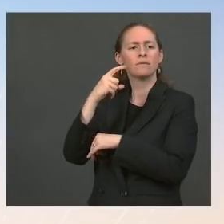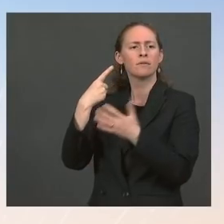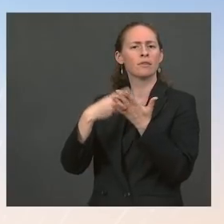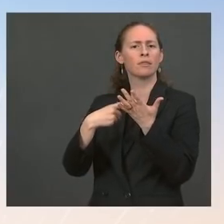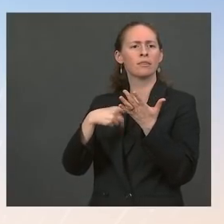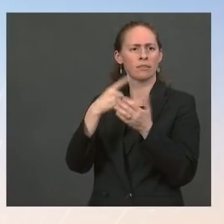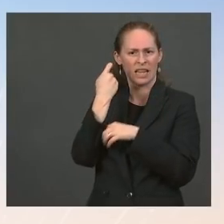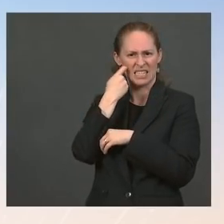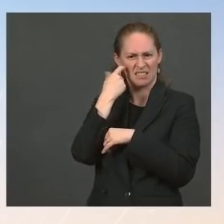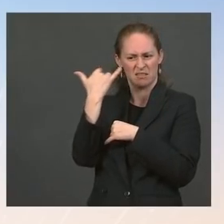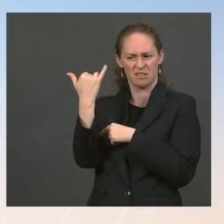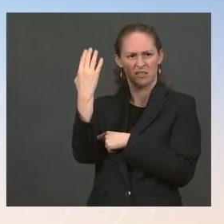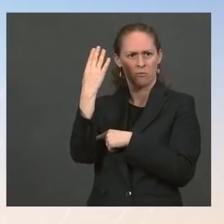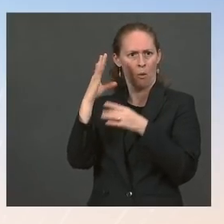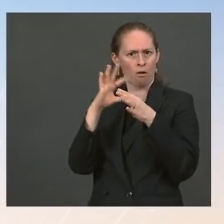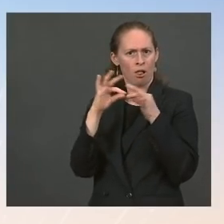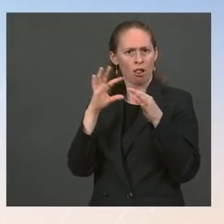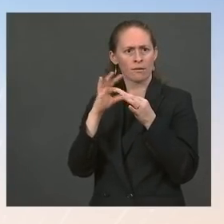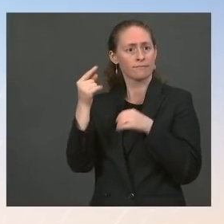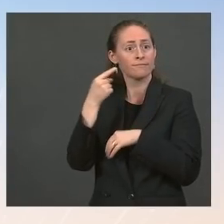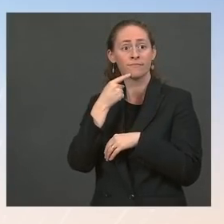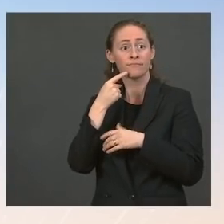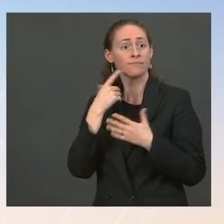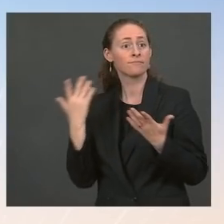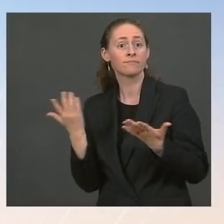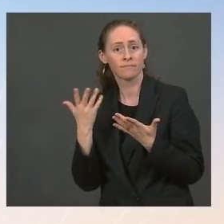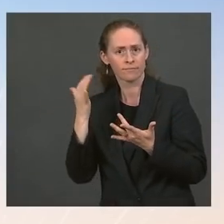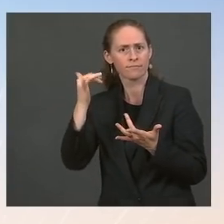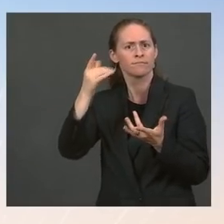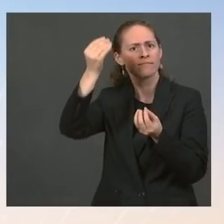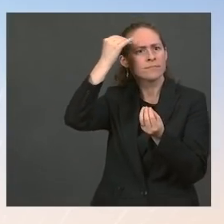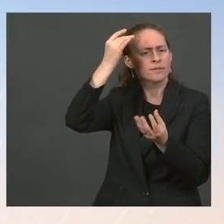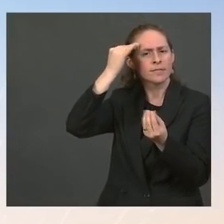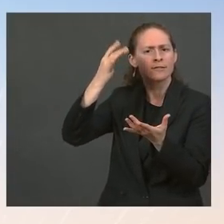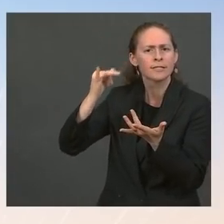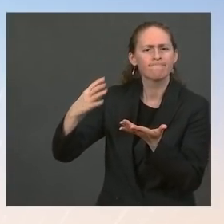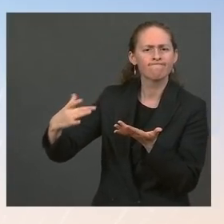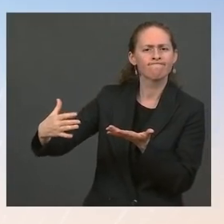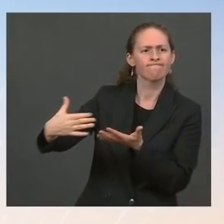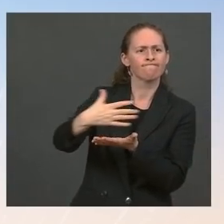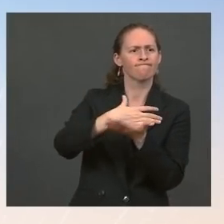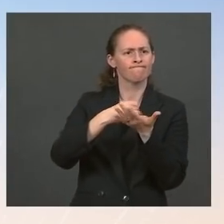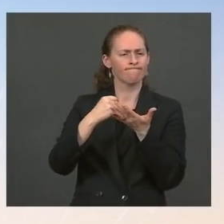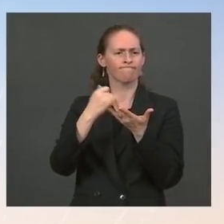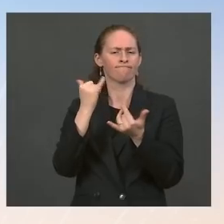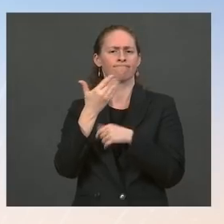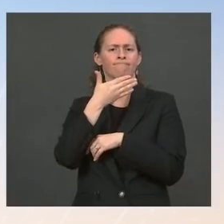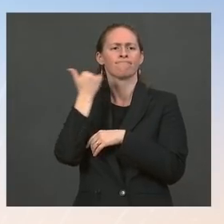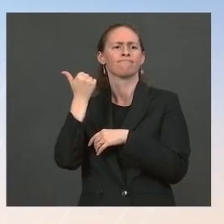that, you know, they're building an intelligence-gathering, sort of, cell, which DHS has confirmed to me